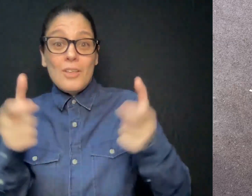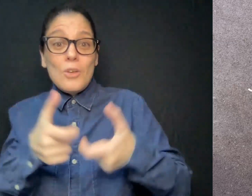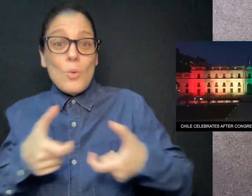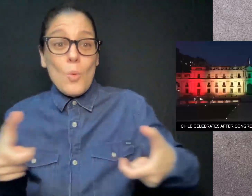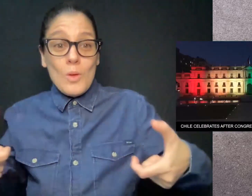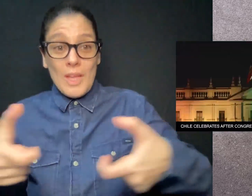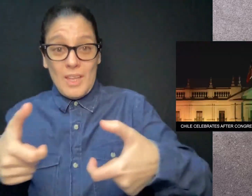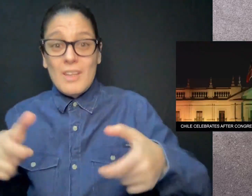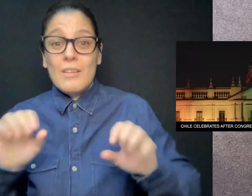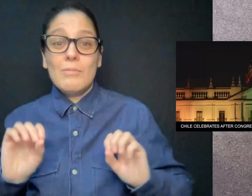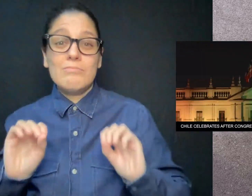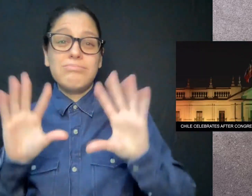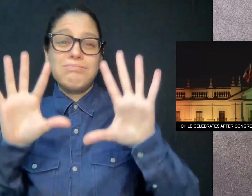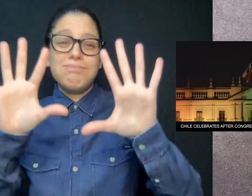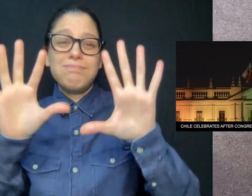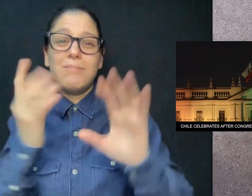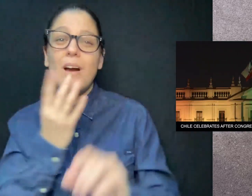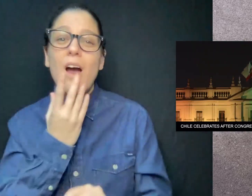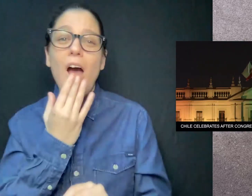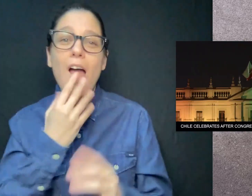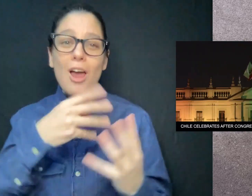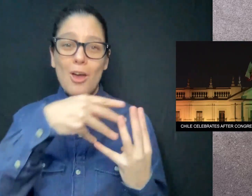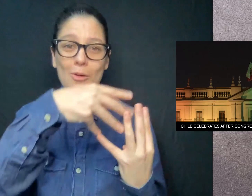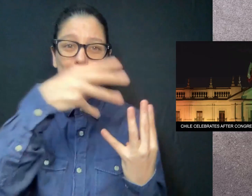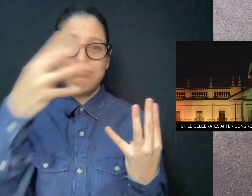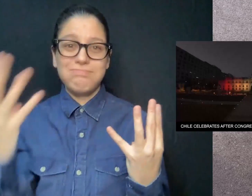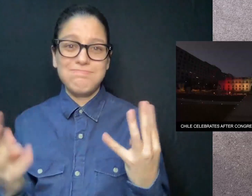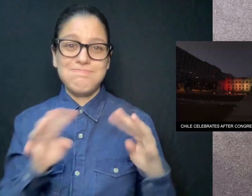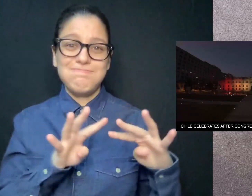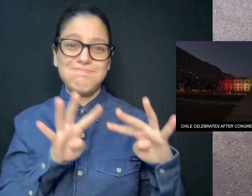the Congress building was even lit up in rainbow colors to honor the new law